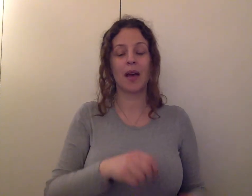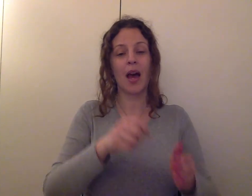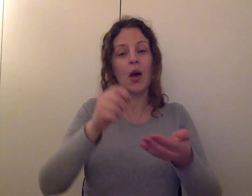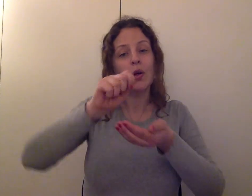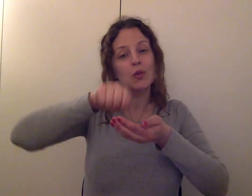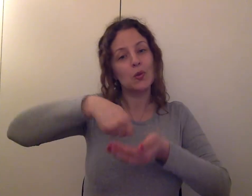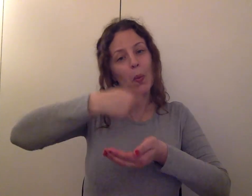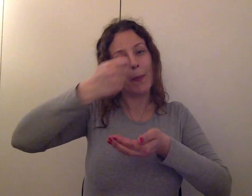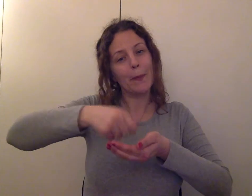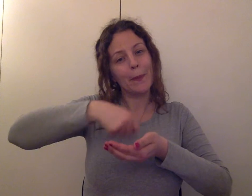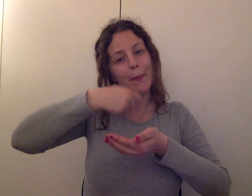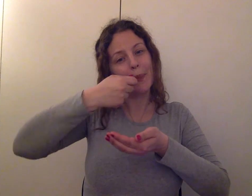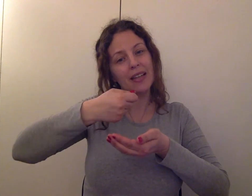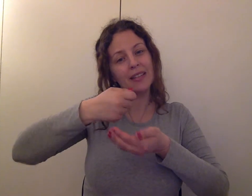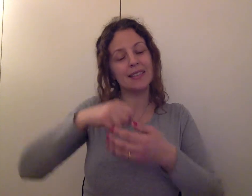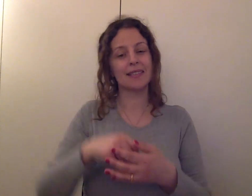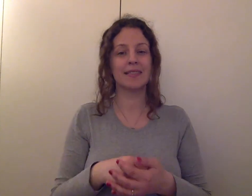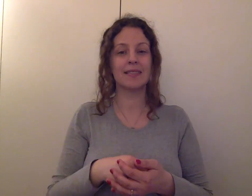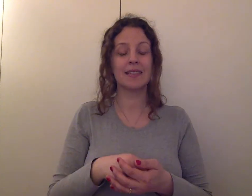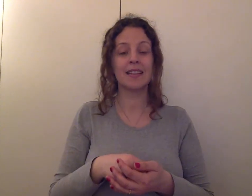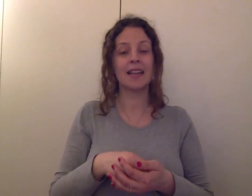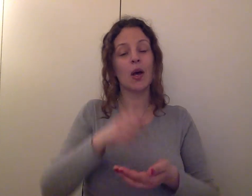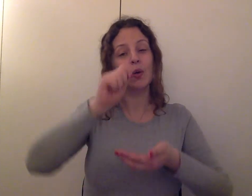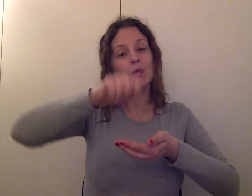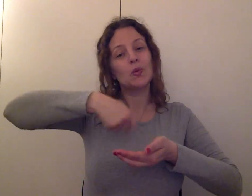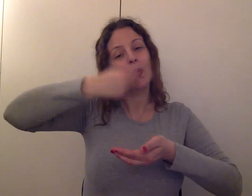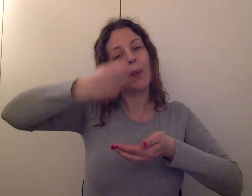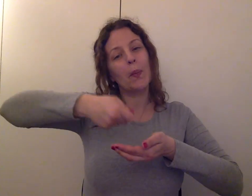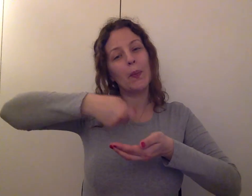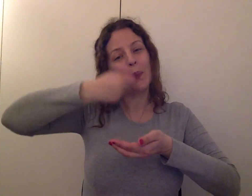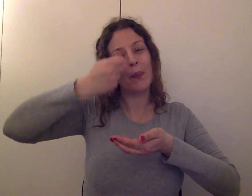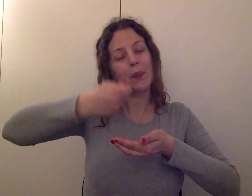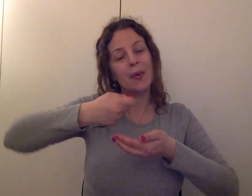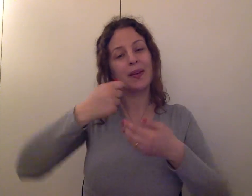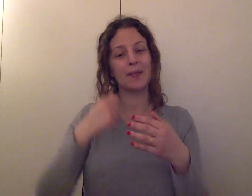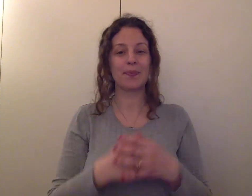SOUP